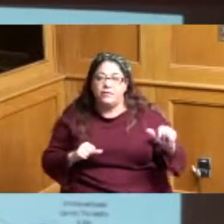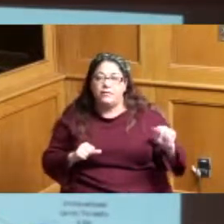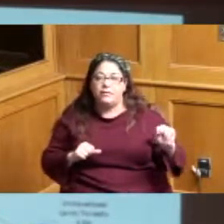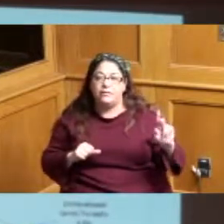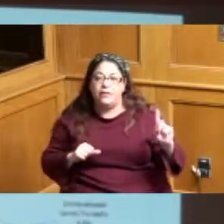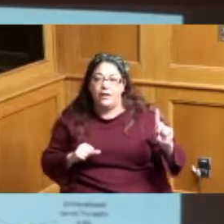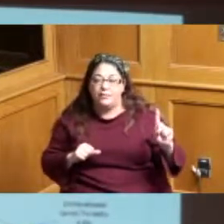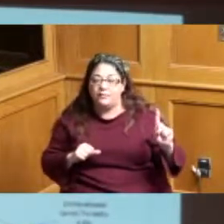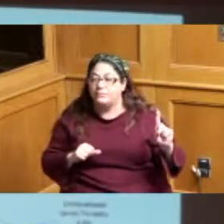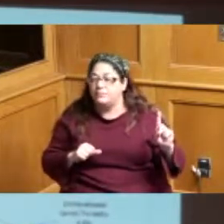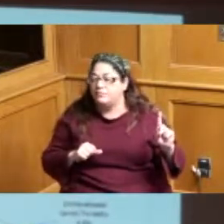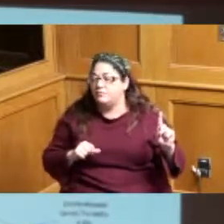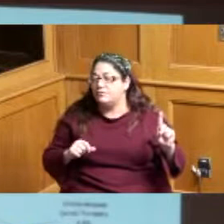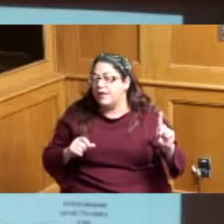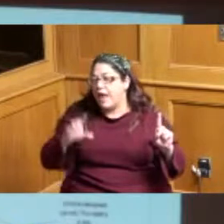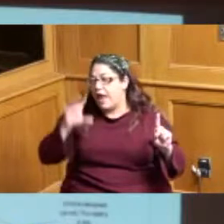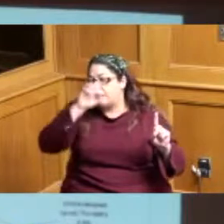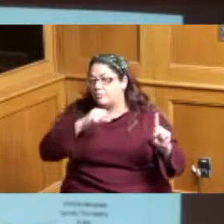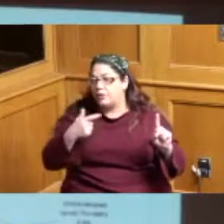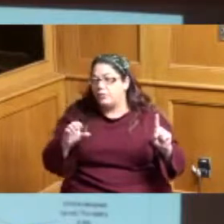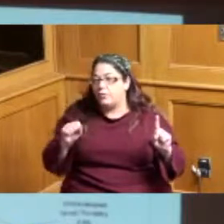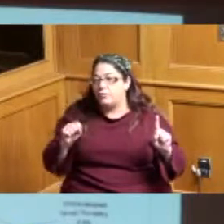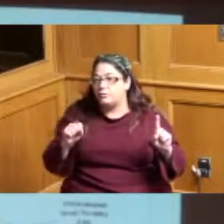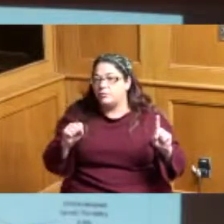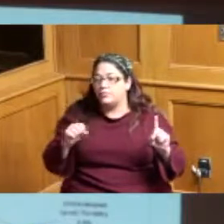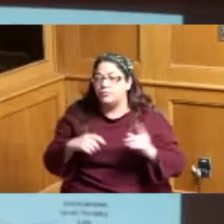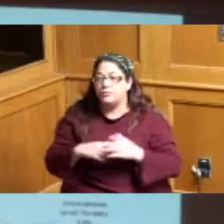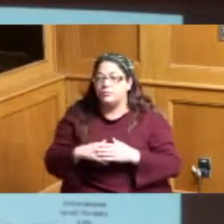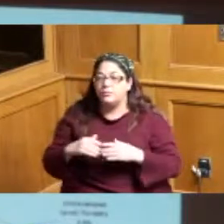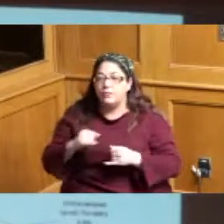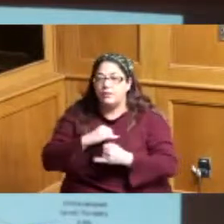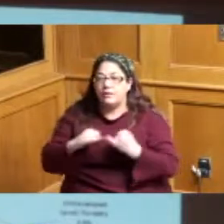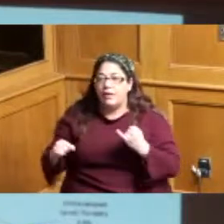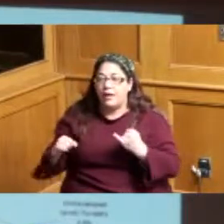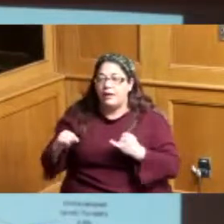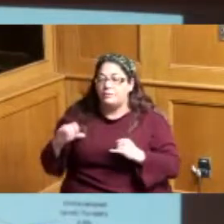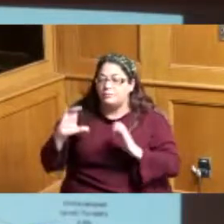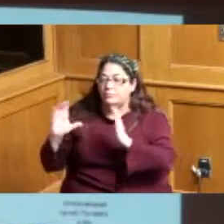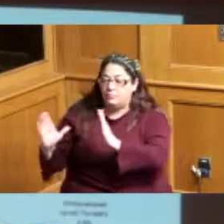growth area that's called the total land area and then the last chart that you see is actually the